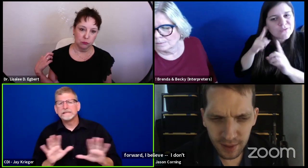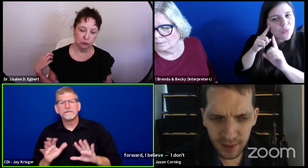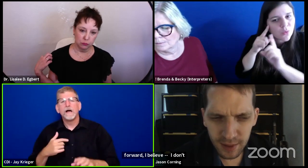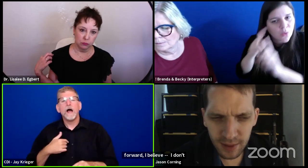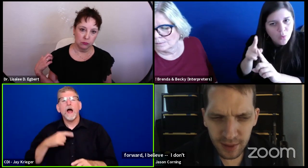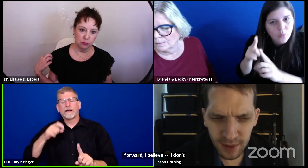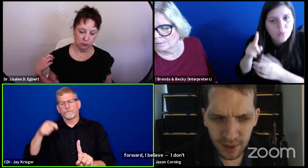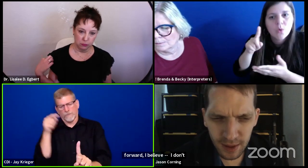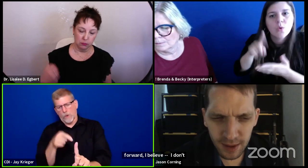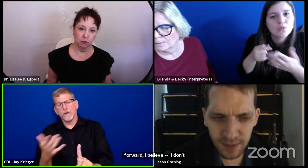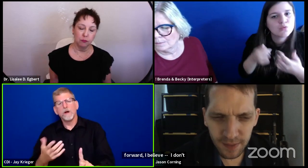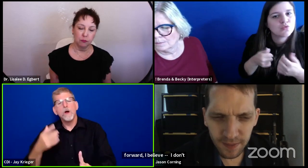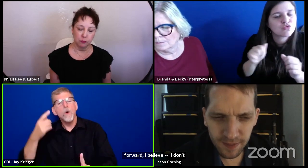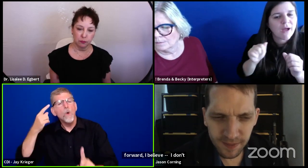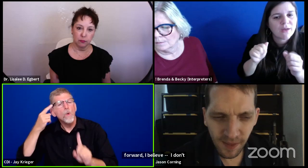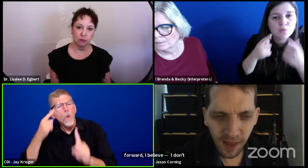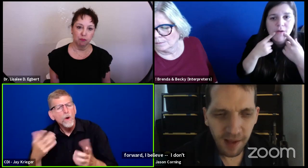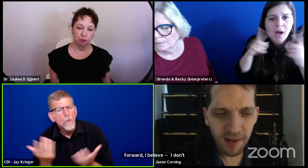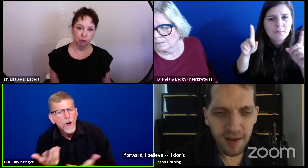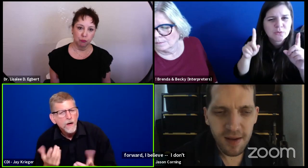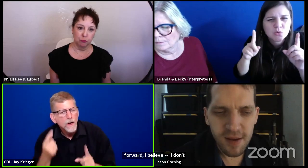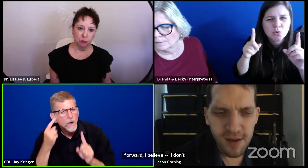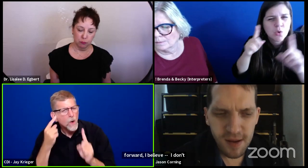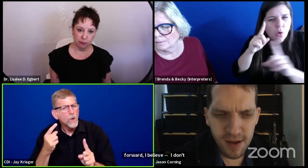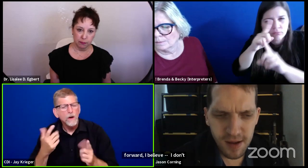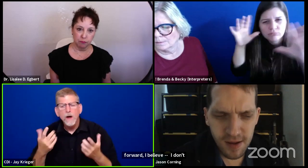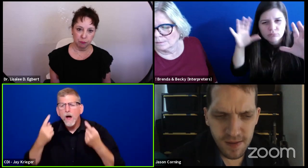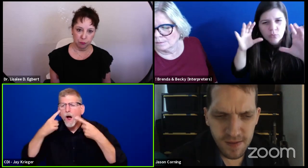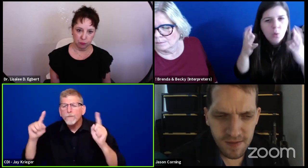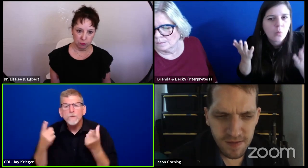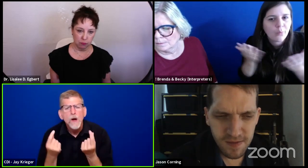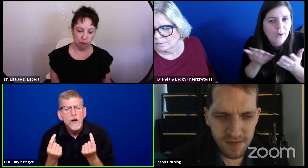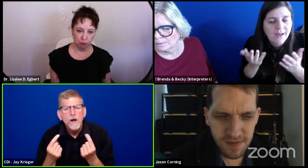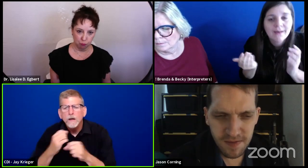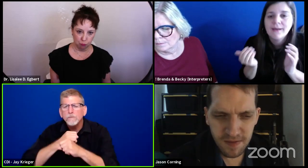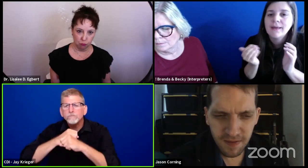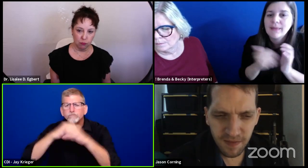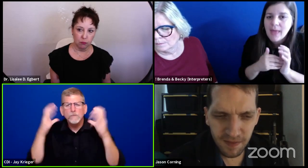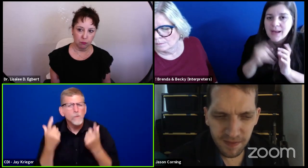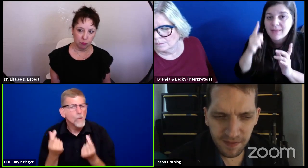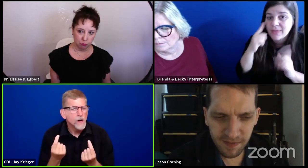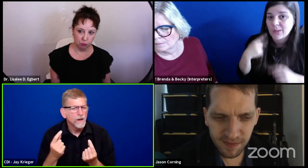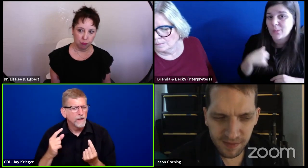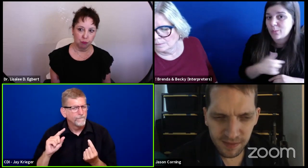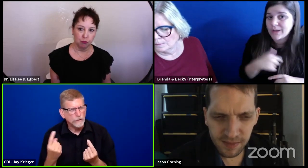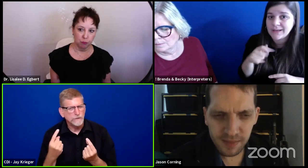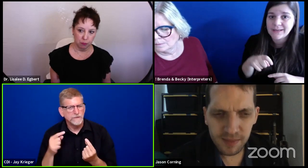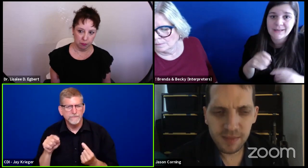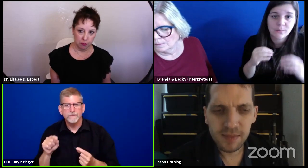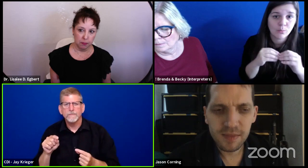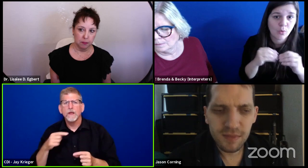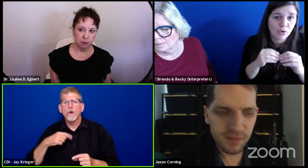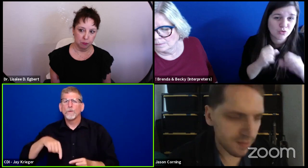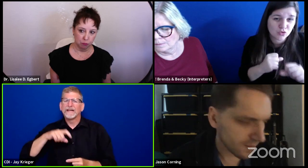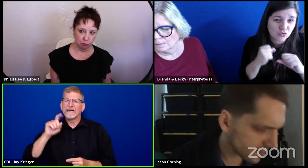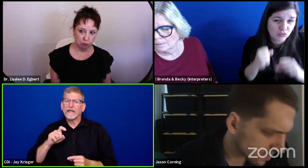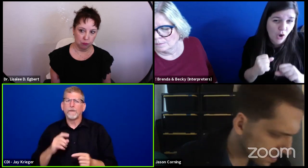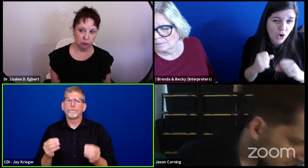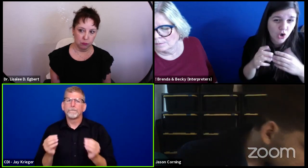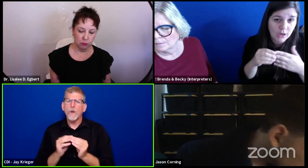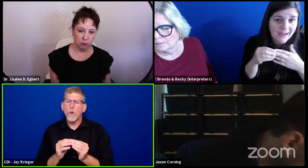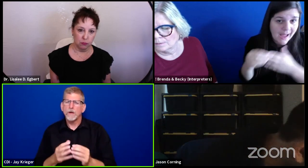So we really have to have some strong I guess guidance or where we're going with it.